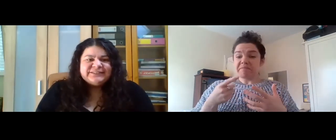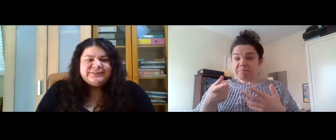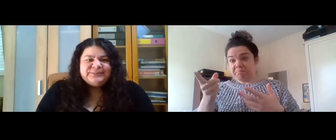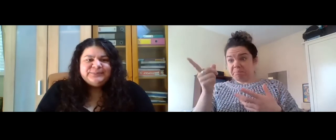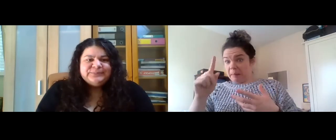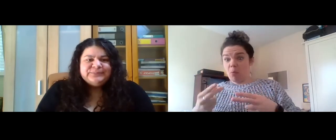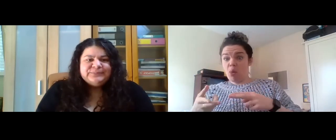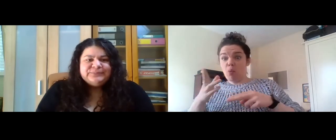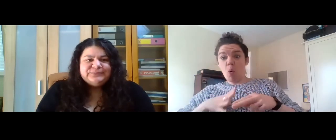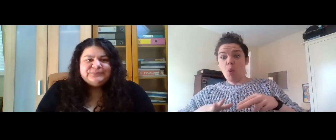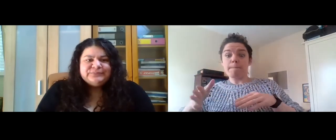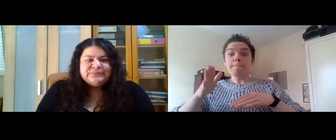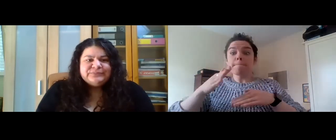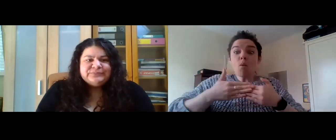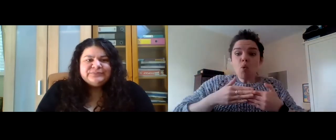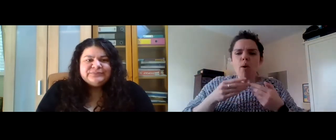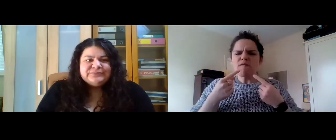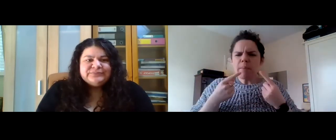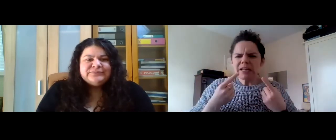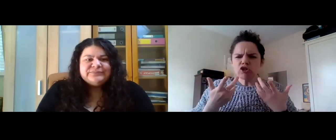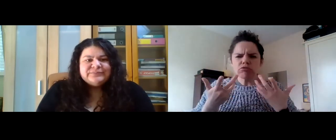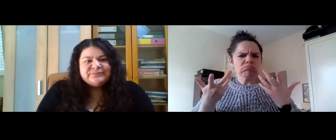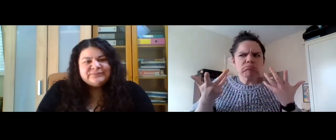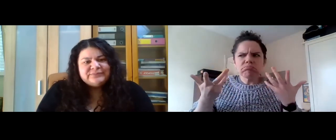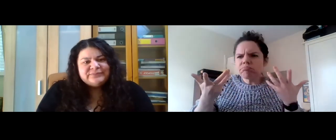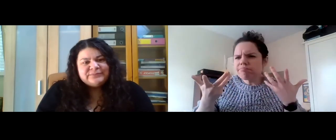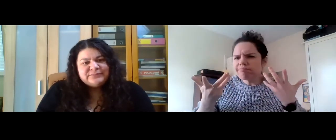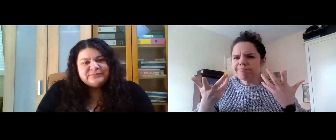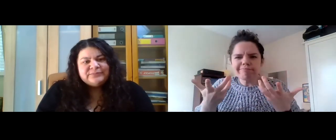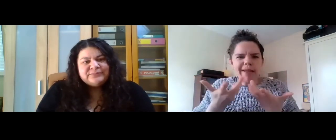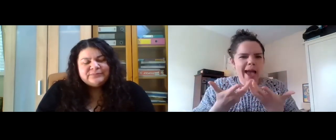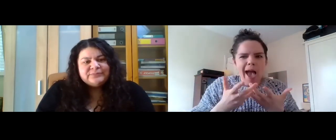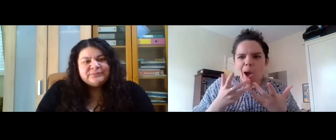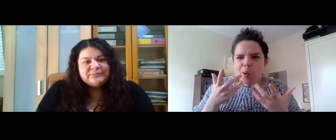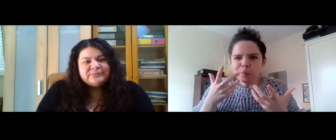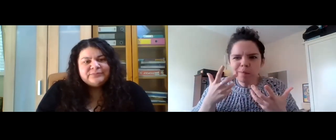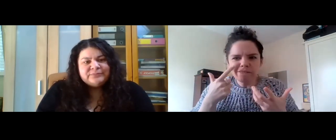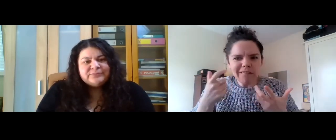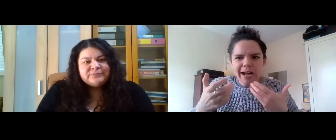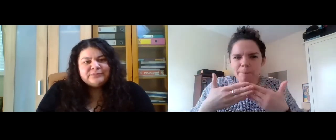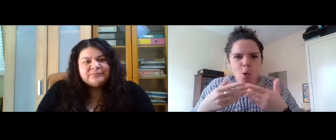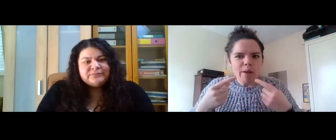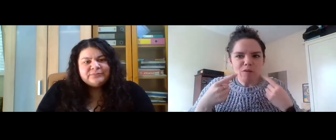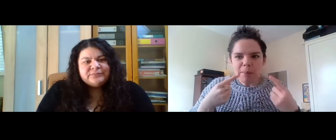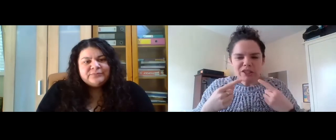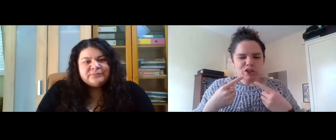If people want more information about any of this, where can they look?